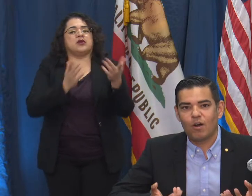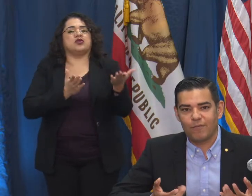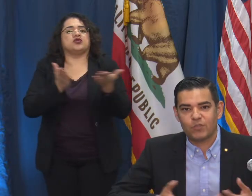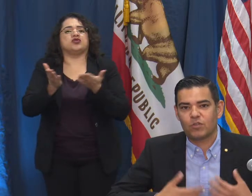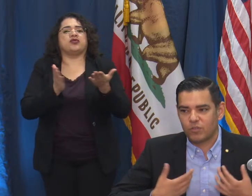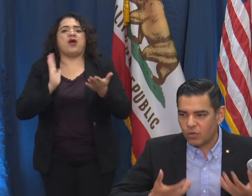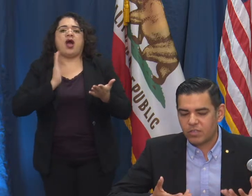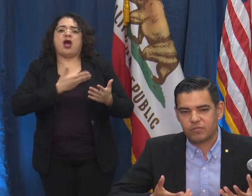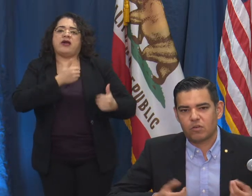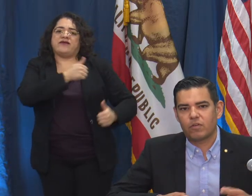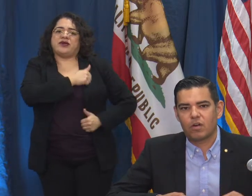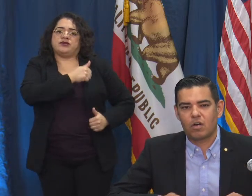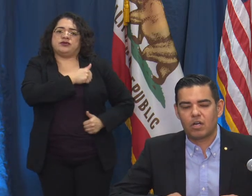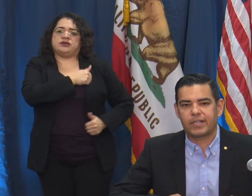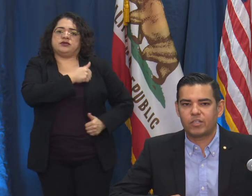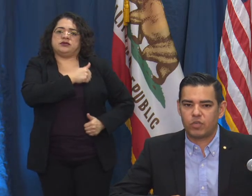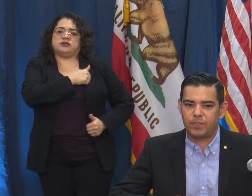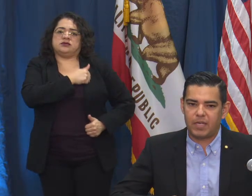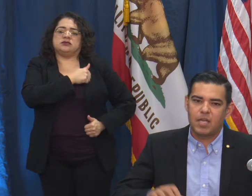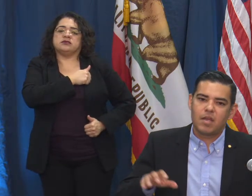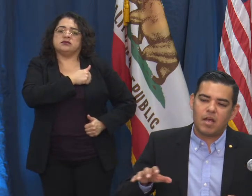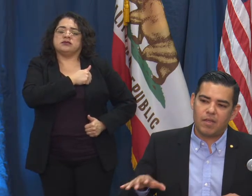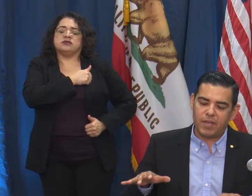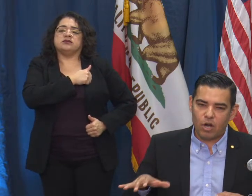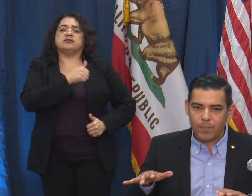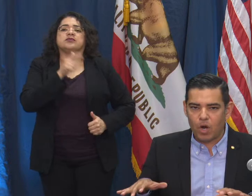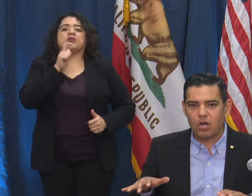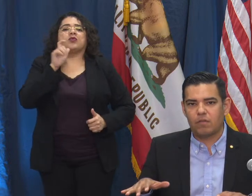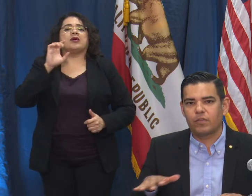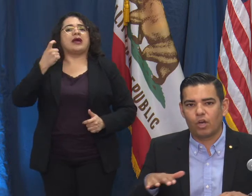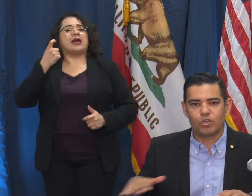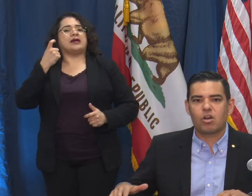veterans and those that serve our country but they are part of the larger